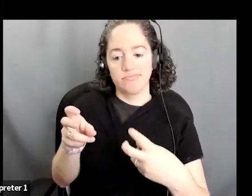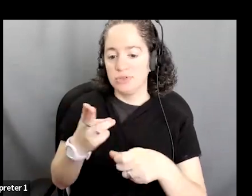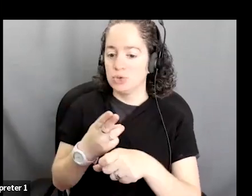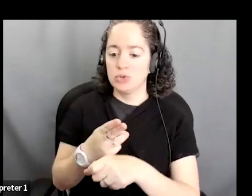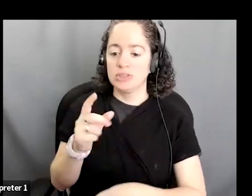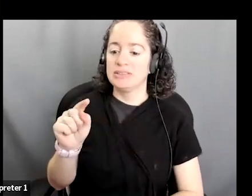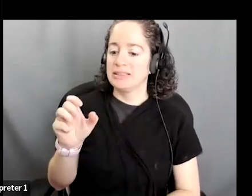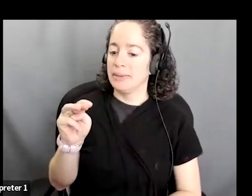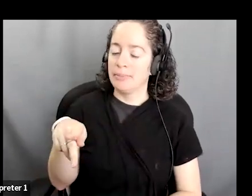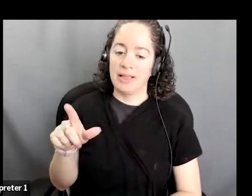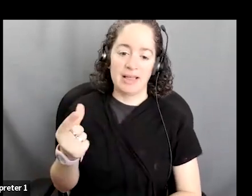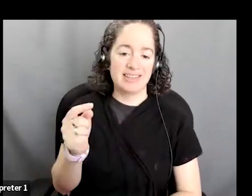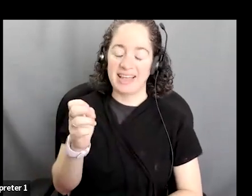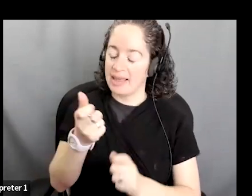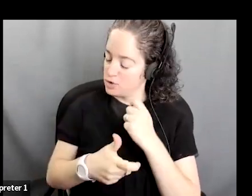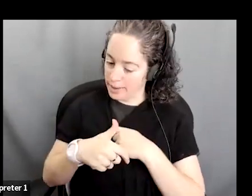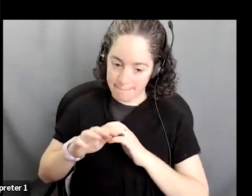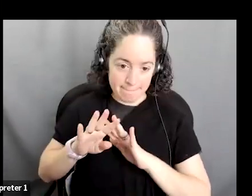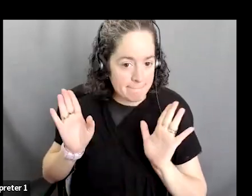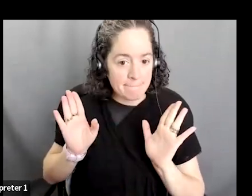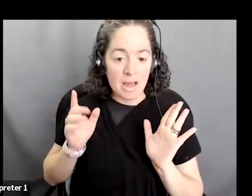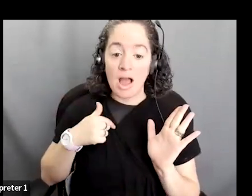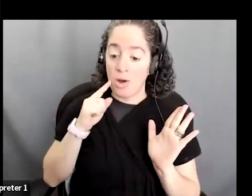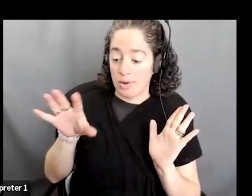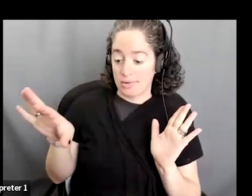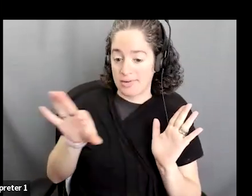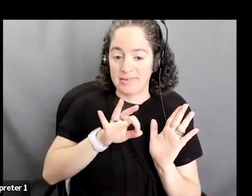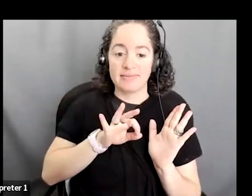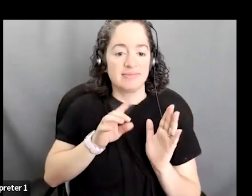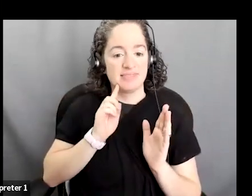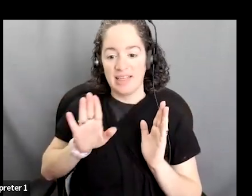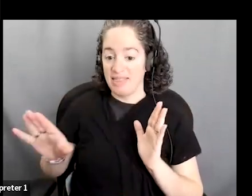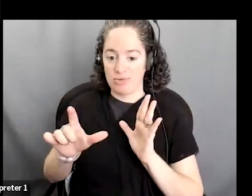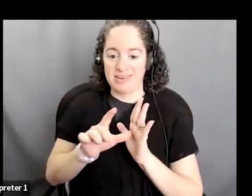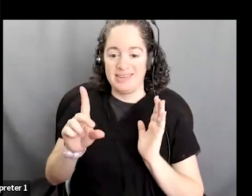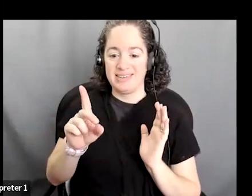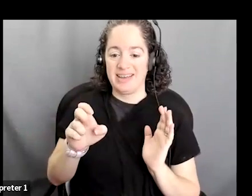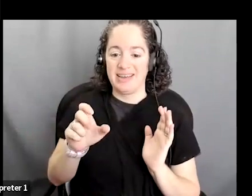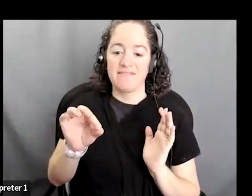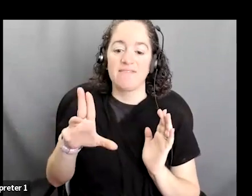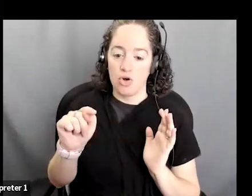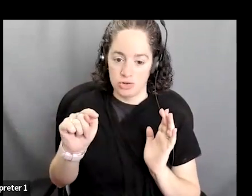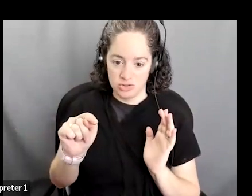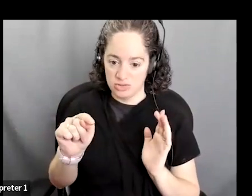For every single form, I grabbed the default template because that is-- Rather than like building a unique--